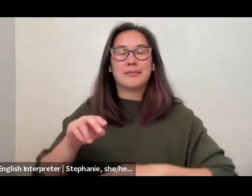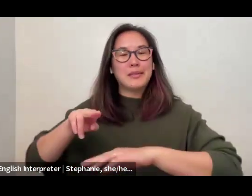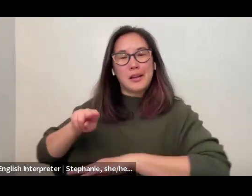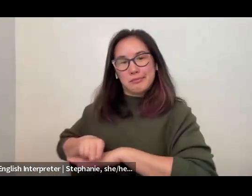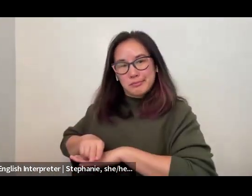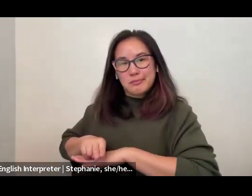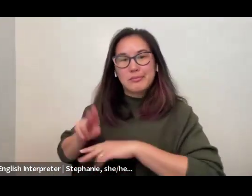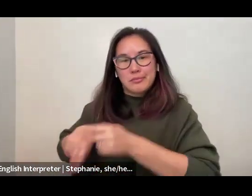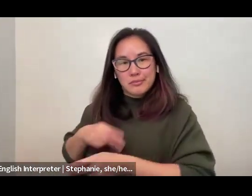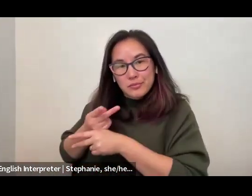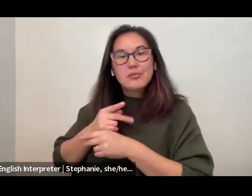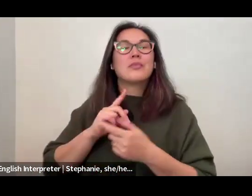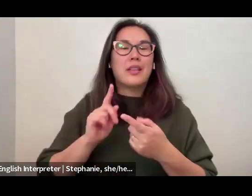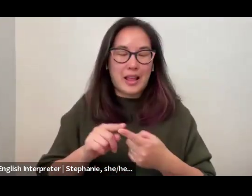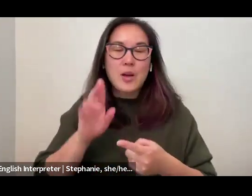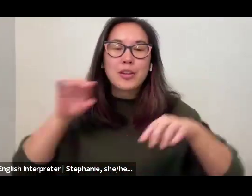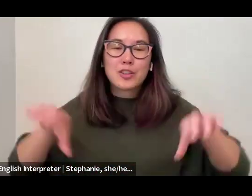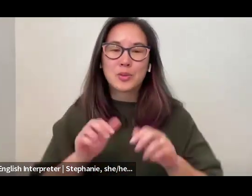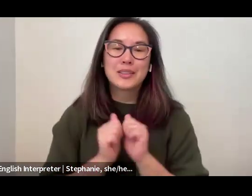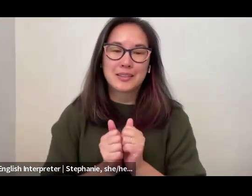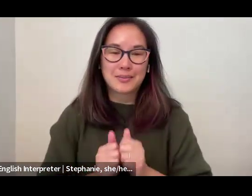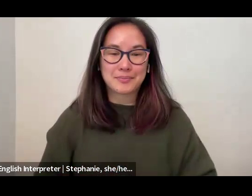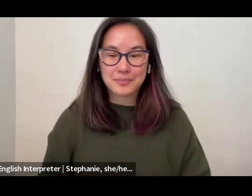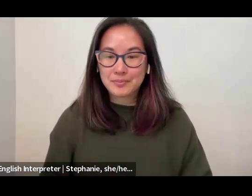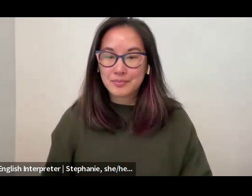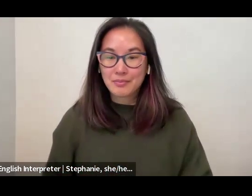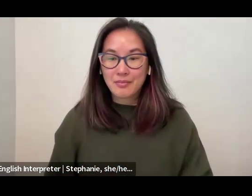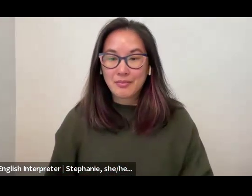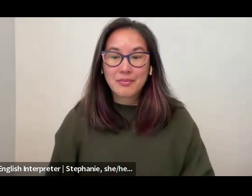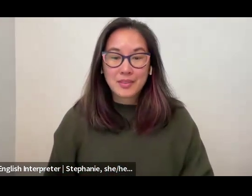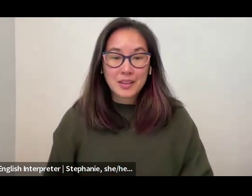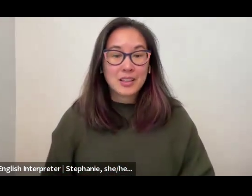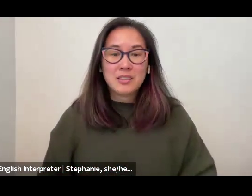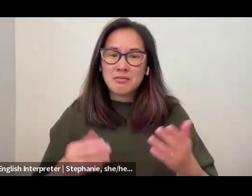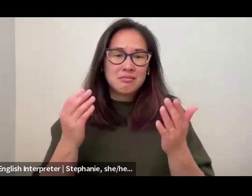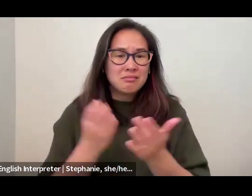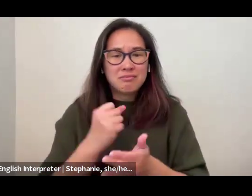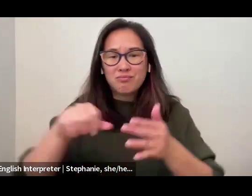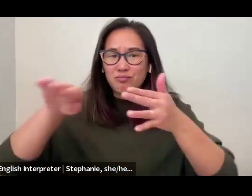Okay, take breaks whenever you want. Drink your water whenever you want.